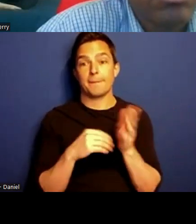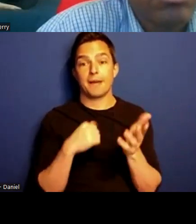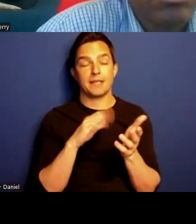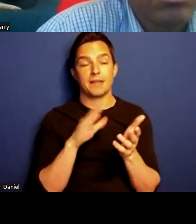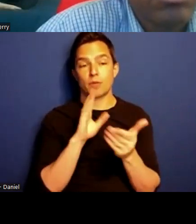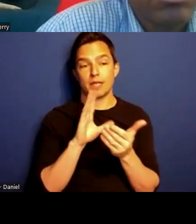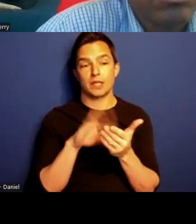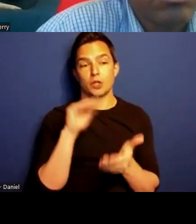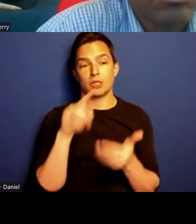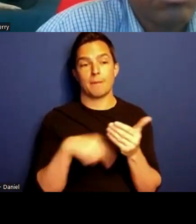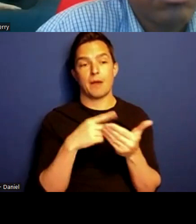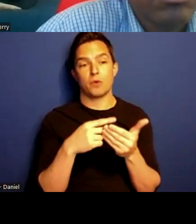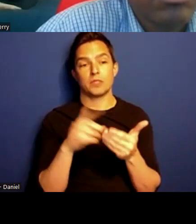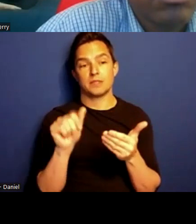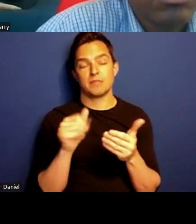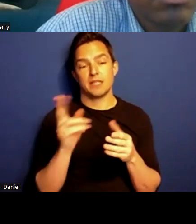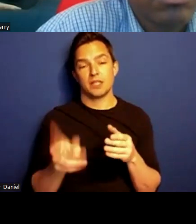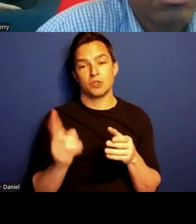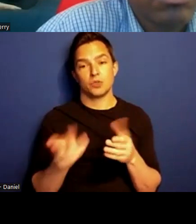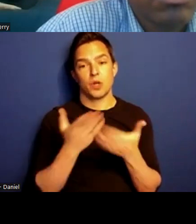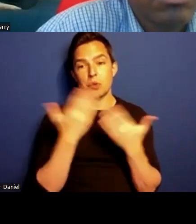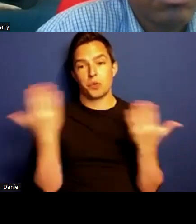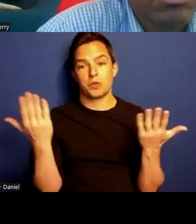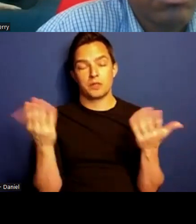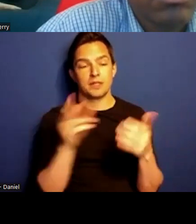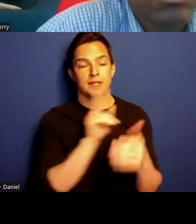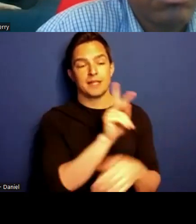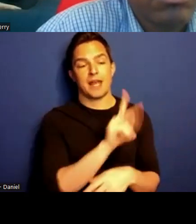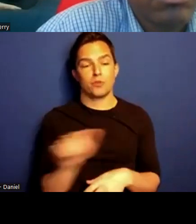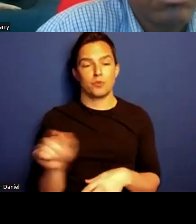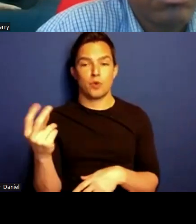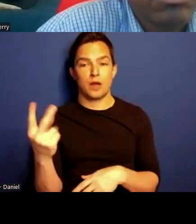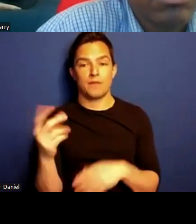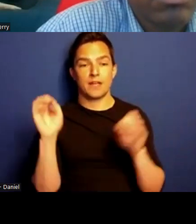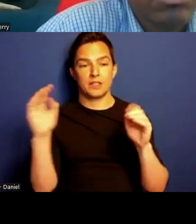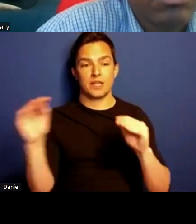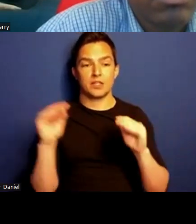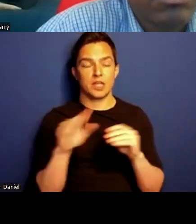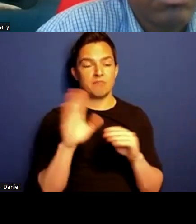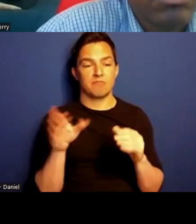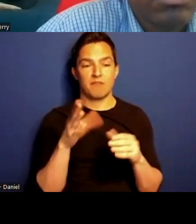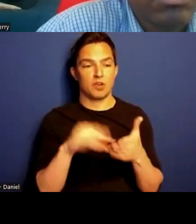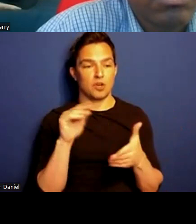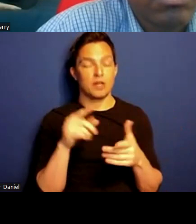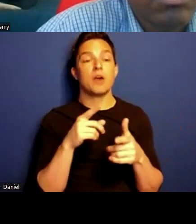disability history in any of my K-12 education and not only when I got to higher education,